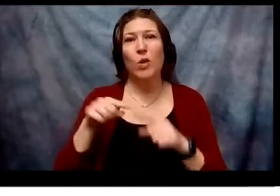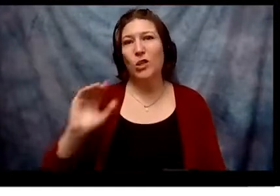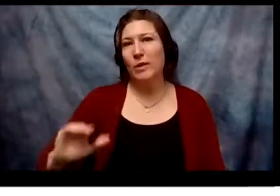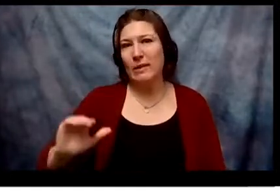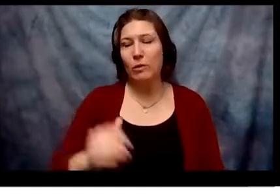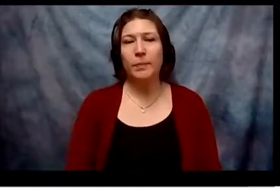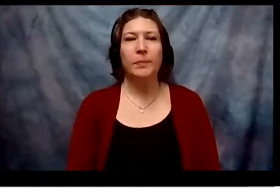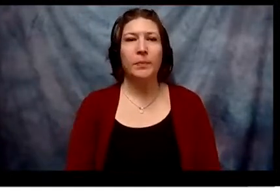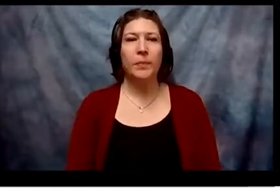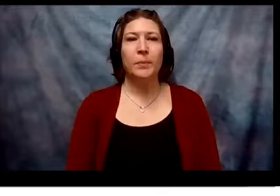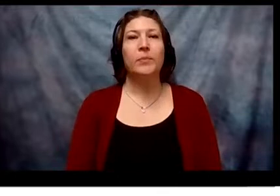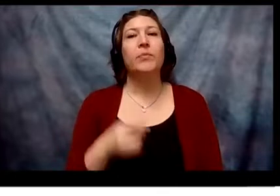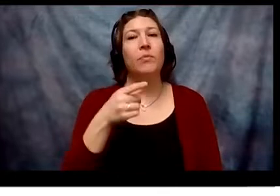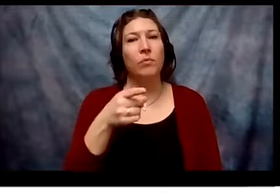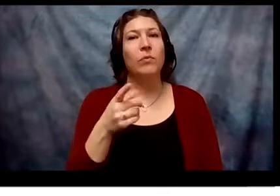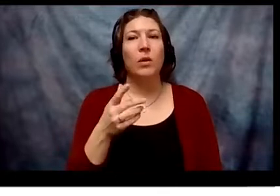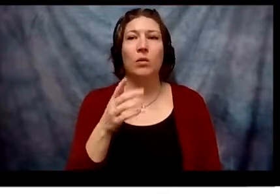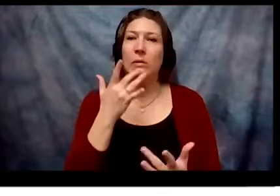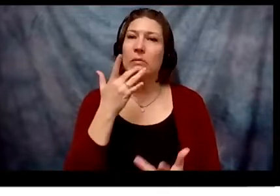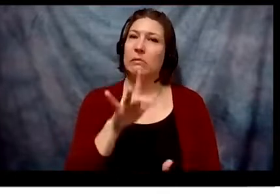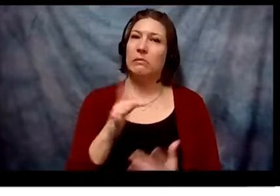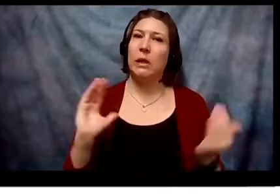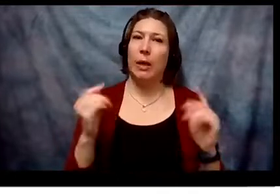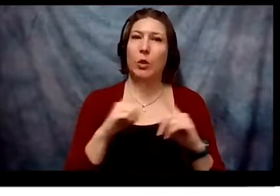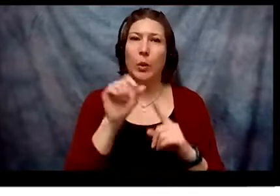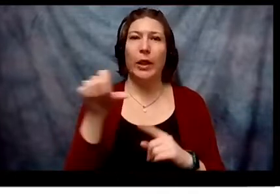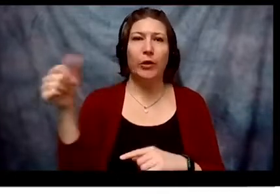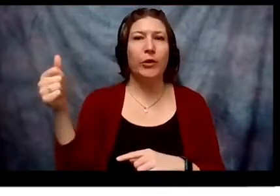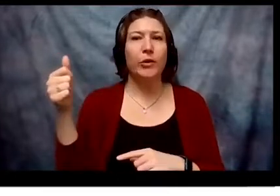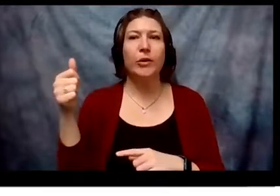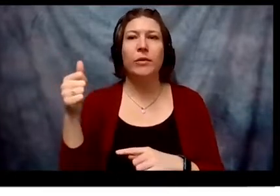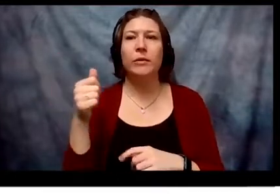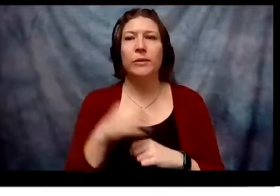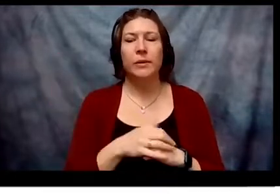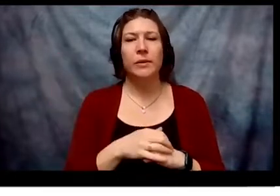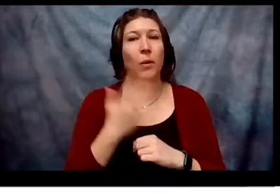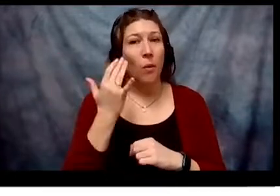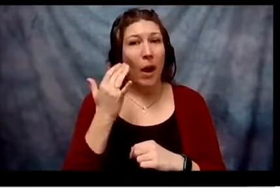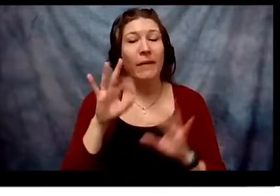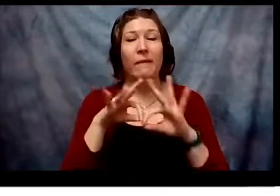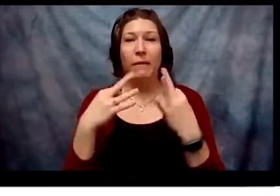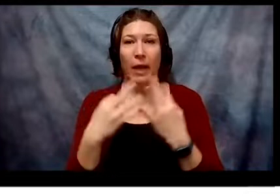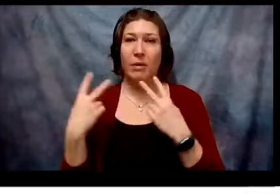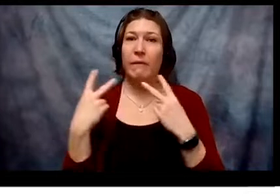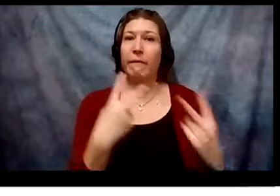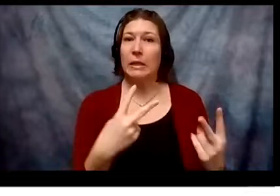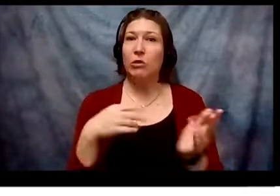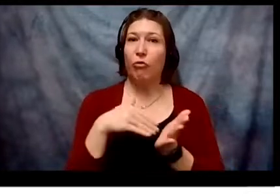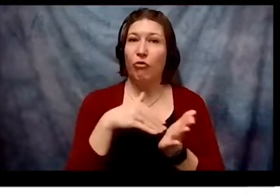She was more fortunate than many children held there because her family visited her and took her